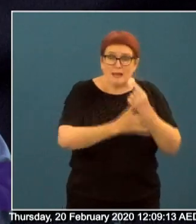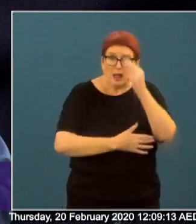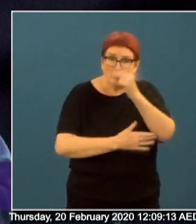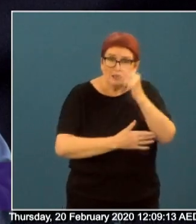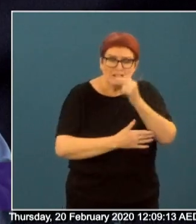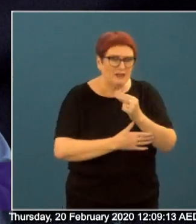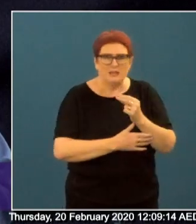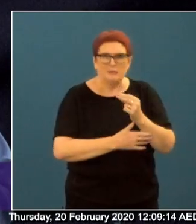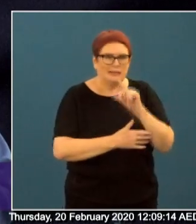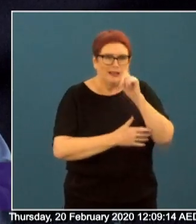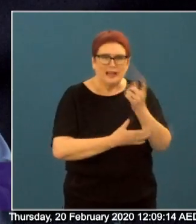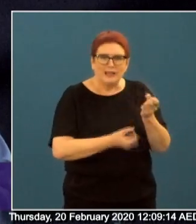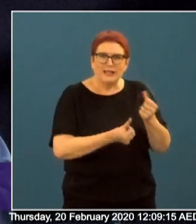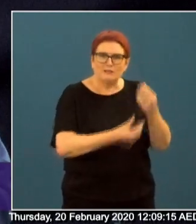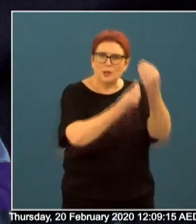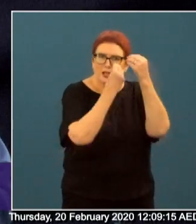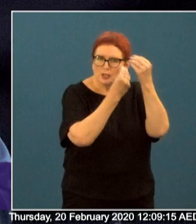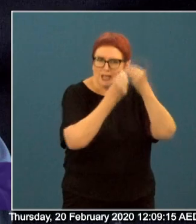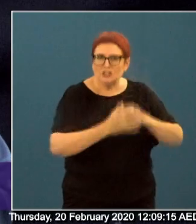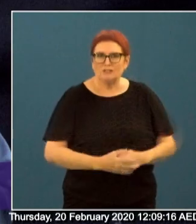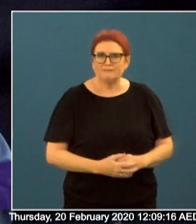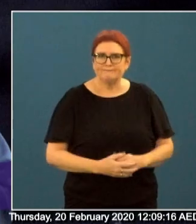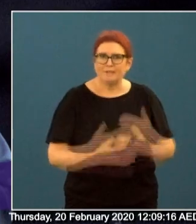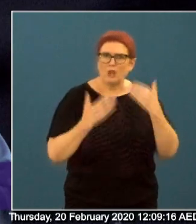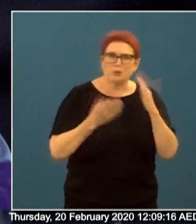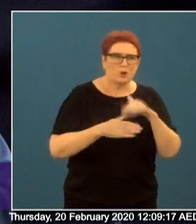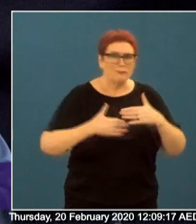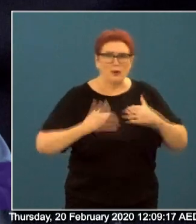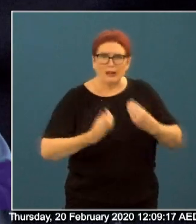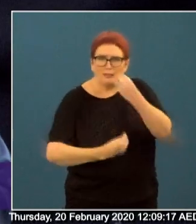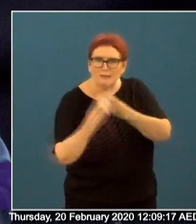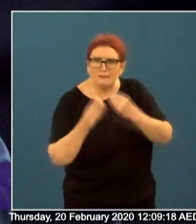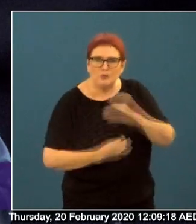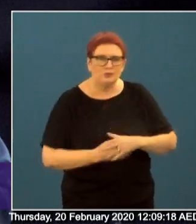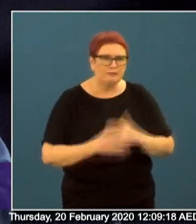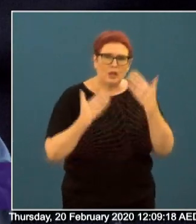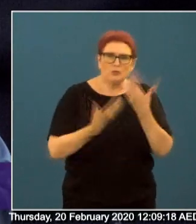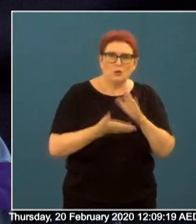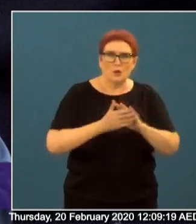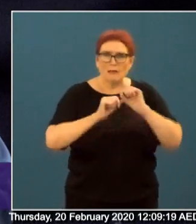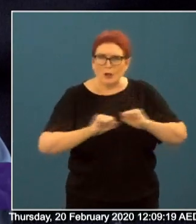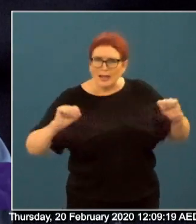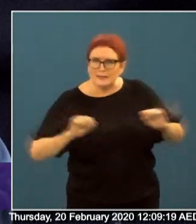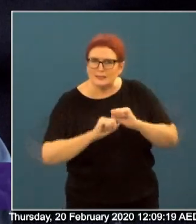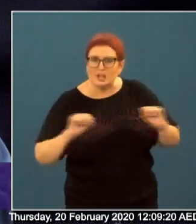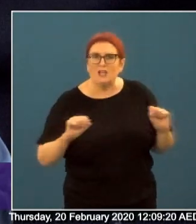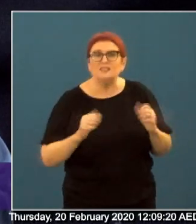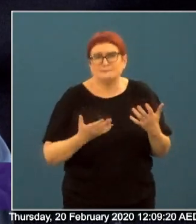lower engagement in healthy living and healthy diet and exercise programs which might increase the population risk. Right.